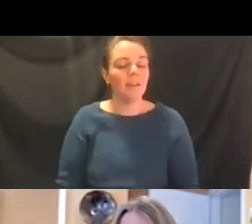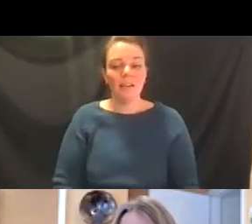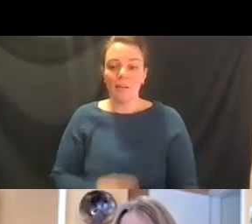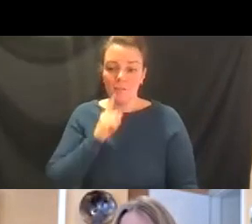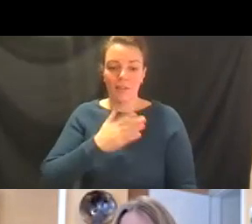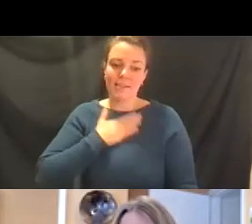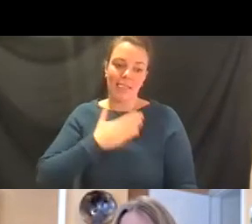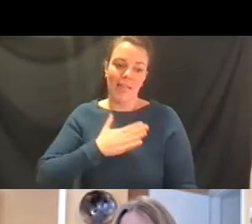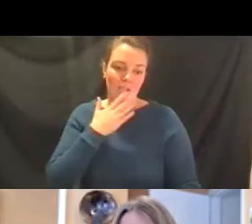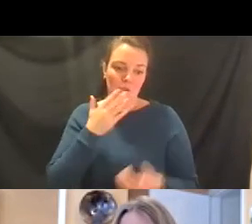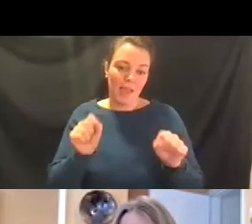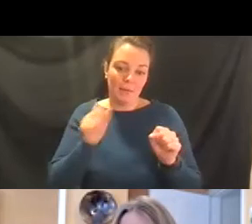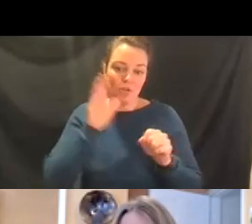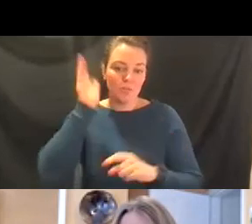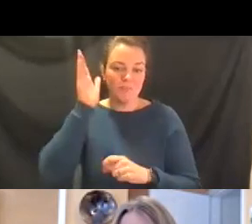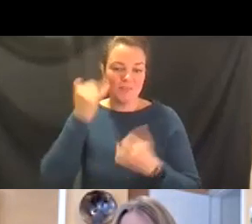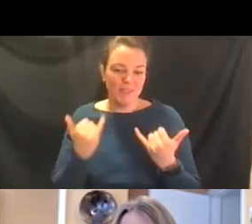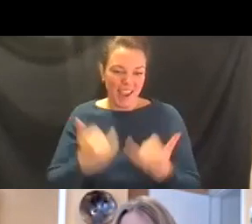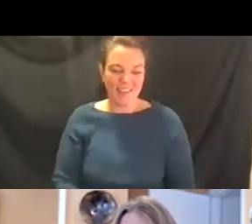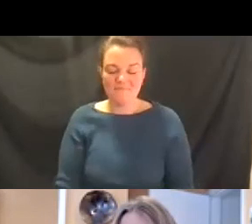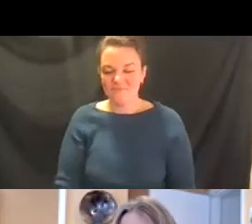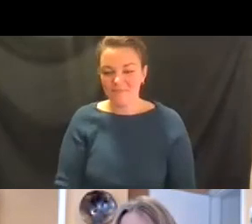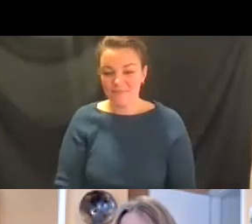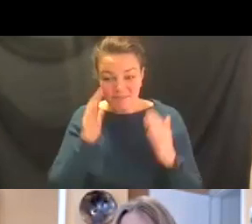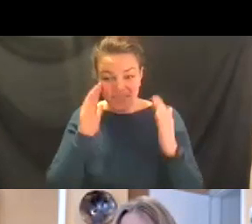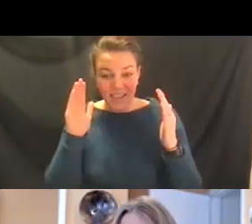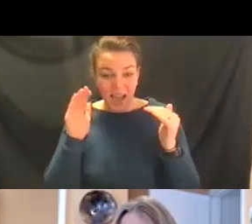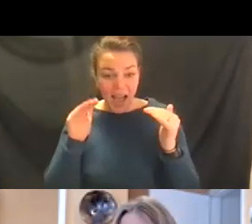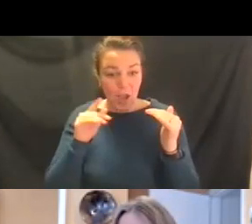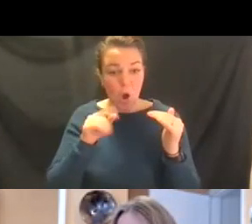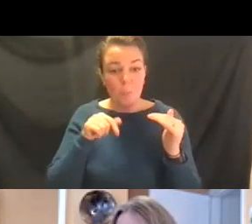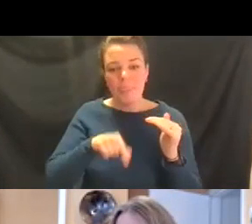to be able to talk with you today. I hope that this was an appetizer as Jasmina said and you'll